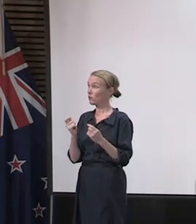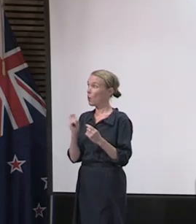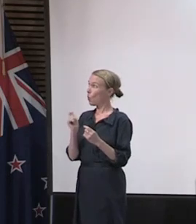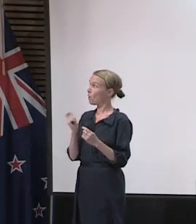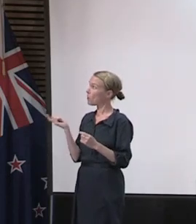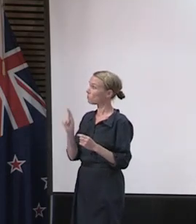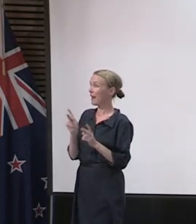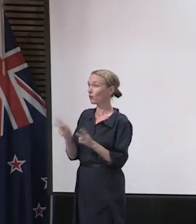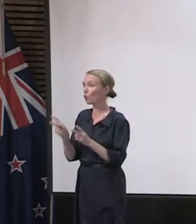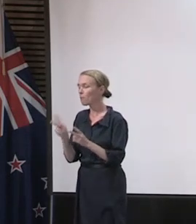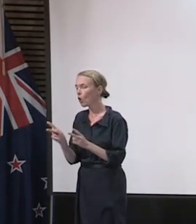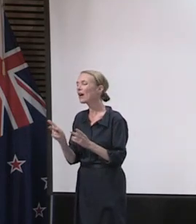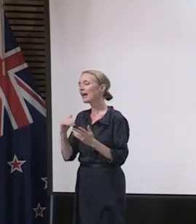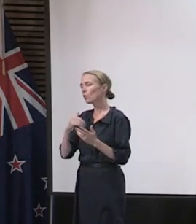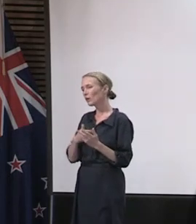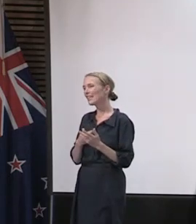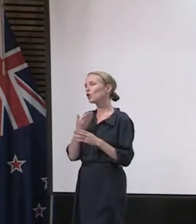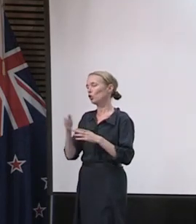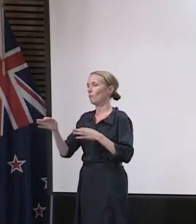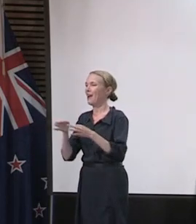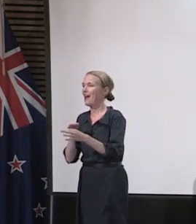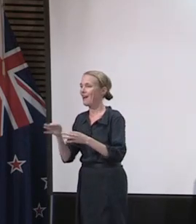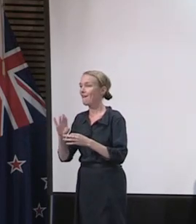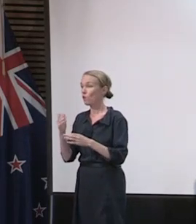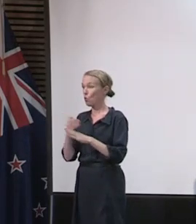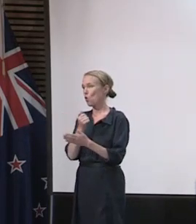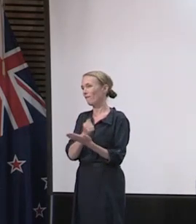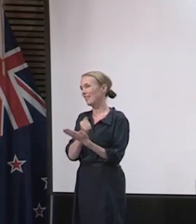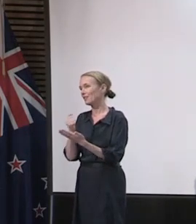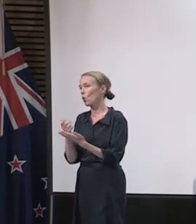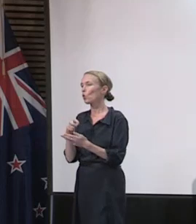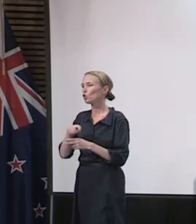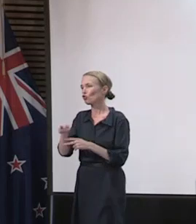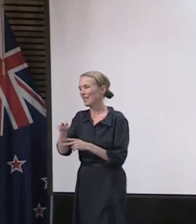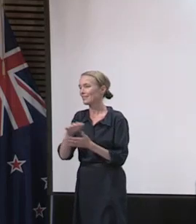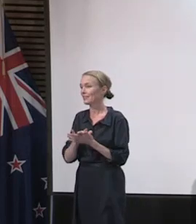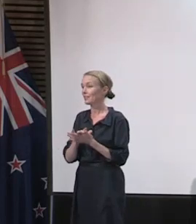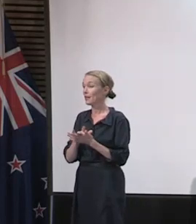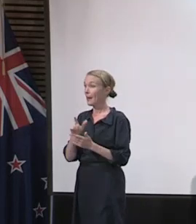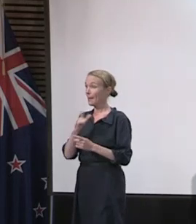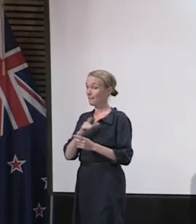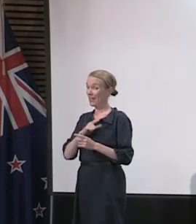response mode, which we are doing, we will need a specific